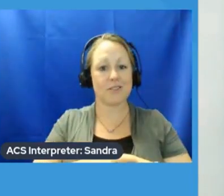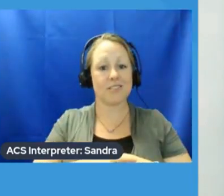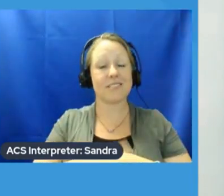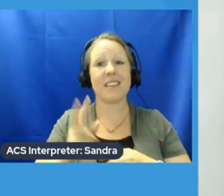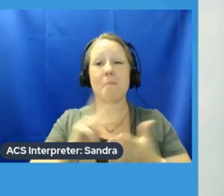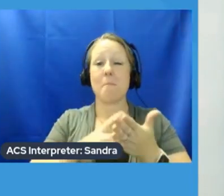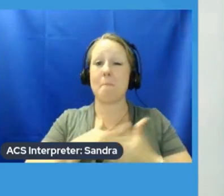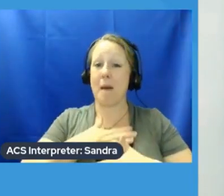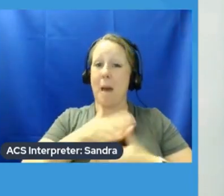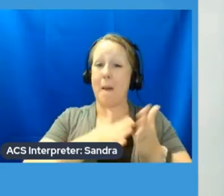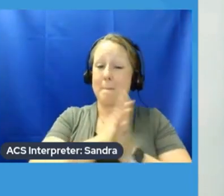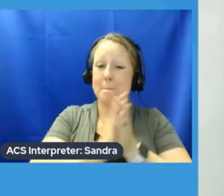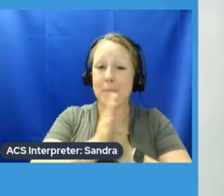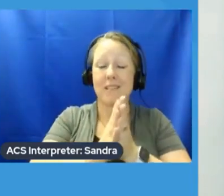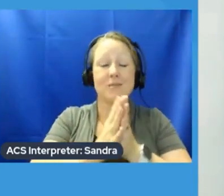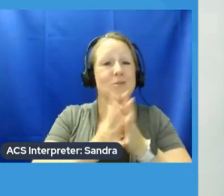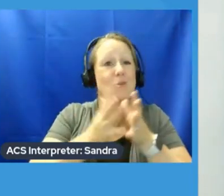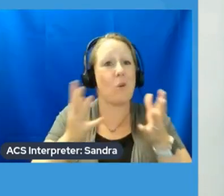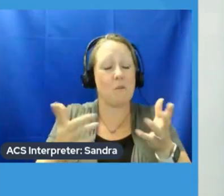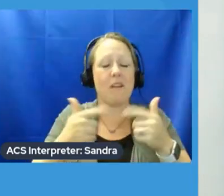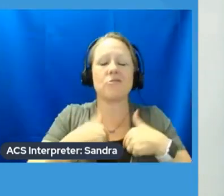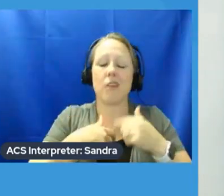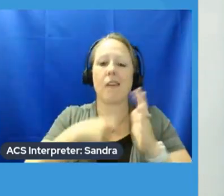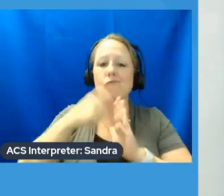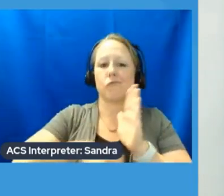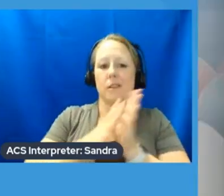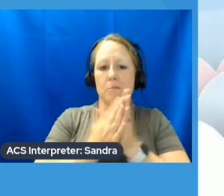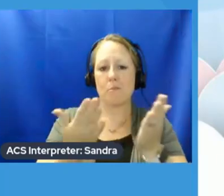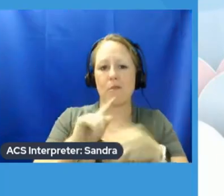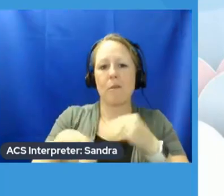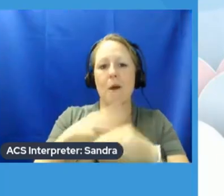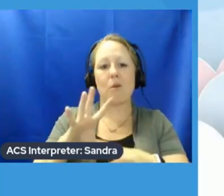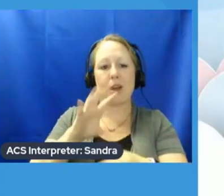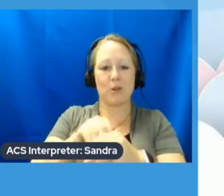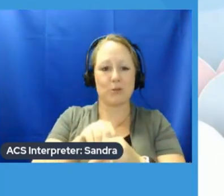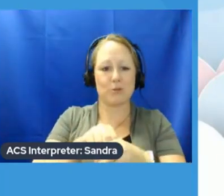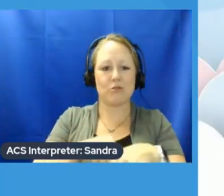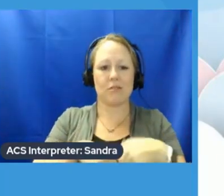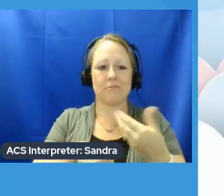that will be published next year. Every Child Can Fly.